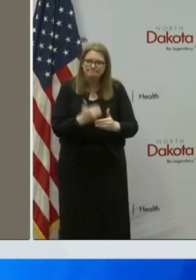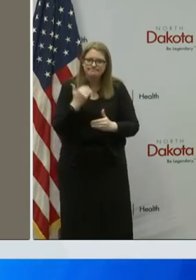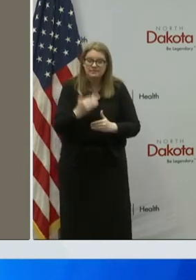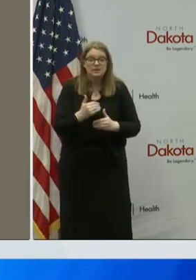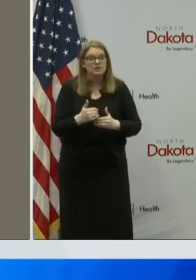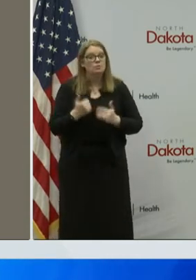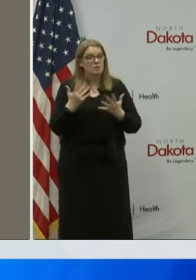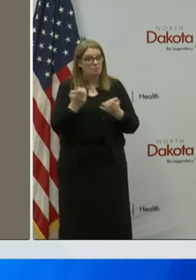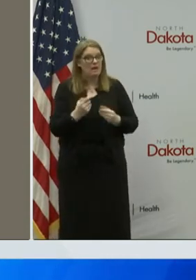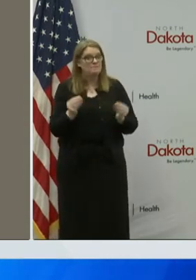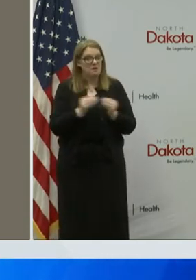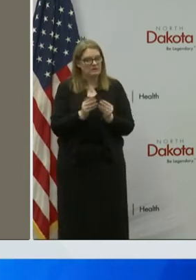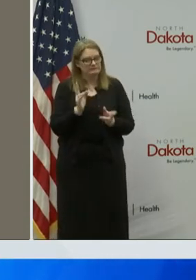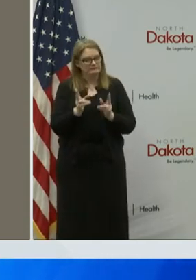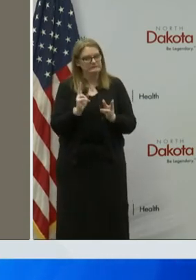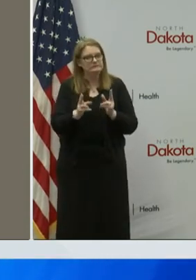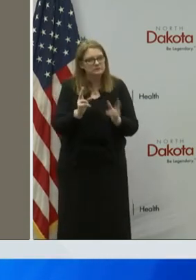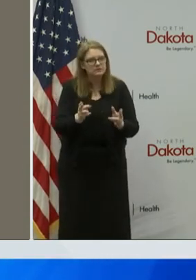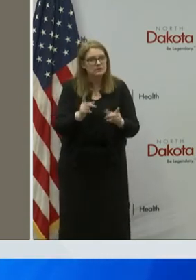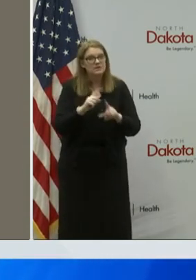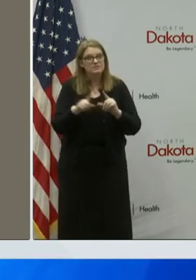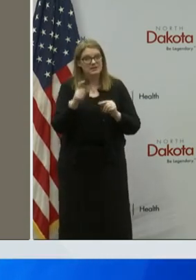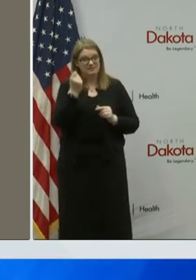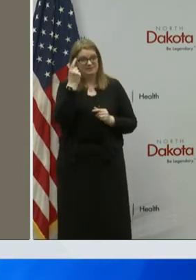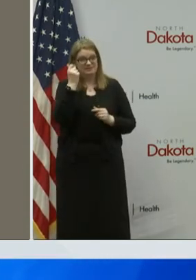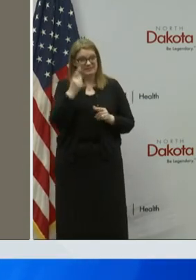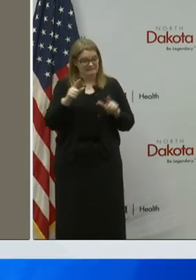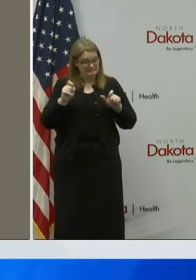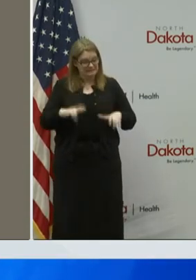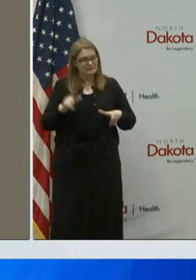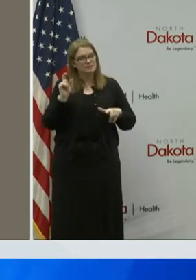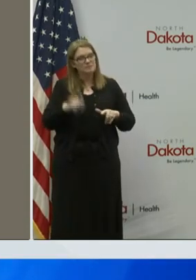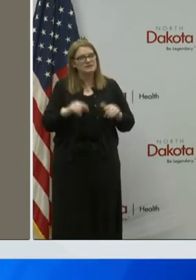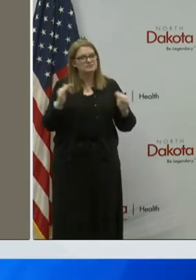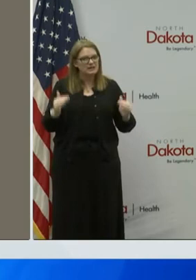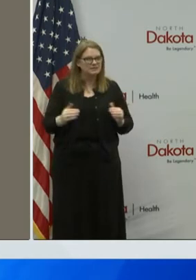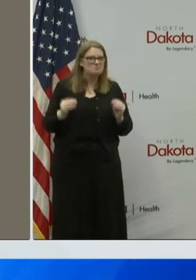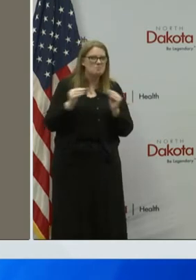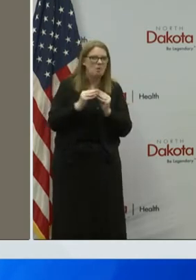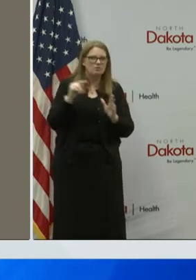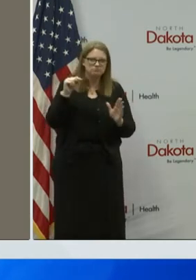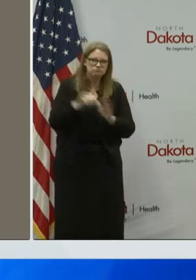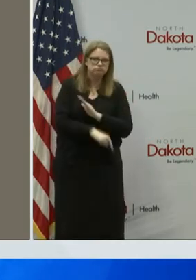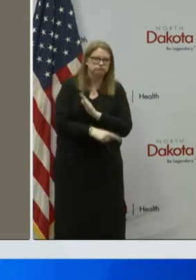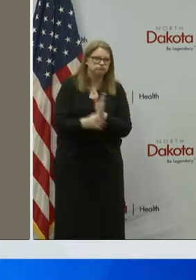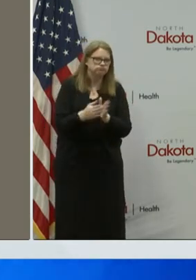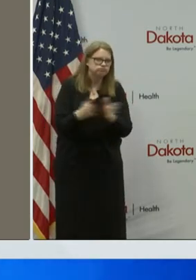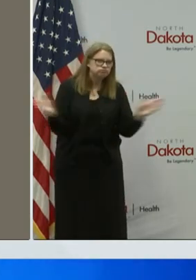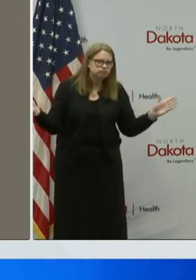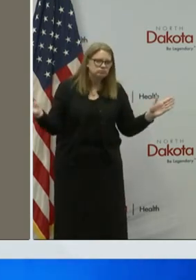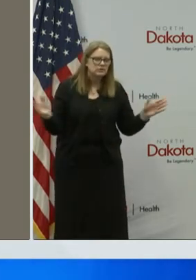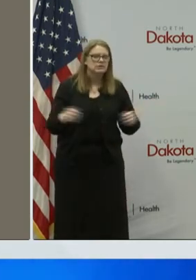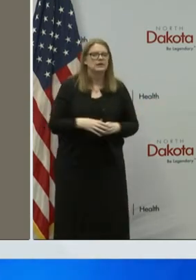WE'VE KEPT MOVING FORWARD. BUT WE WANT TO GET MOVING EVEN FASTER.